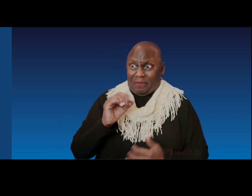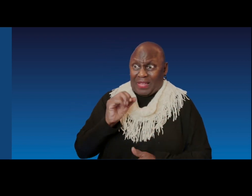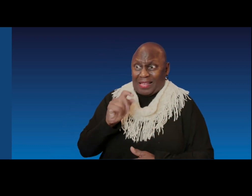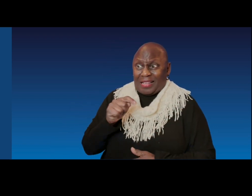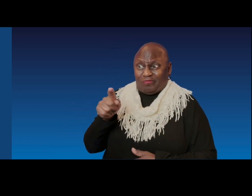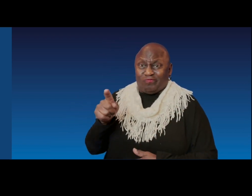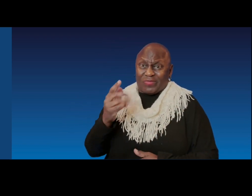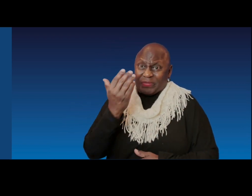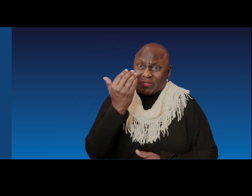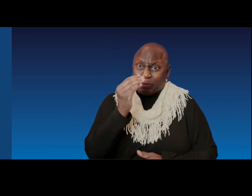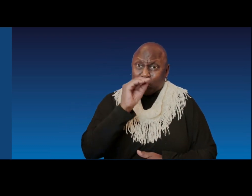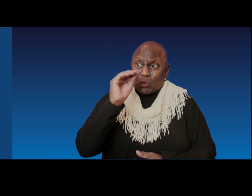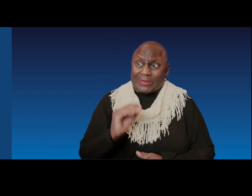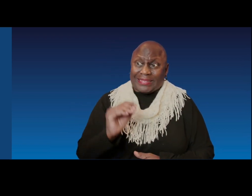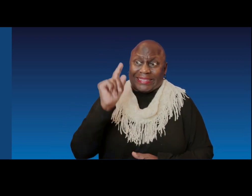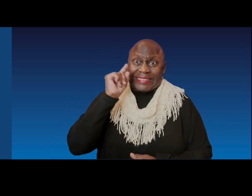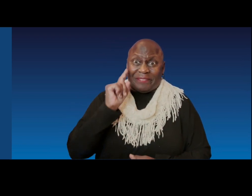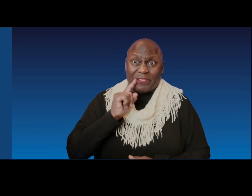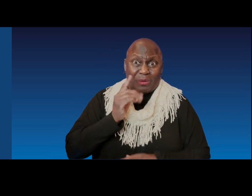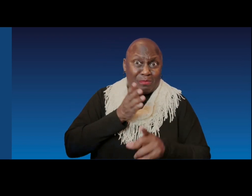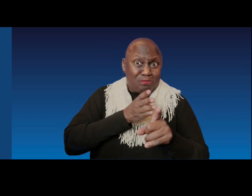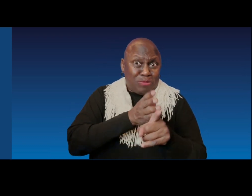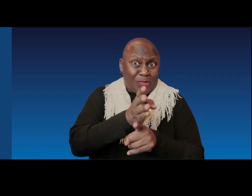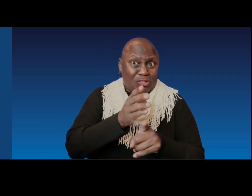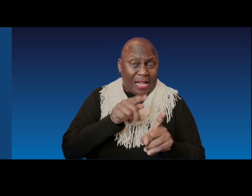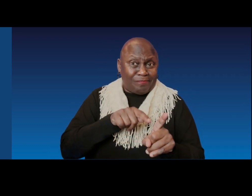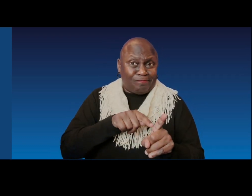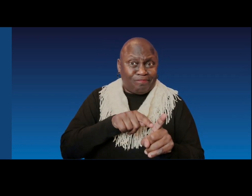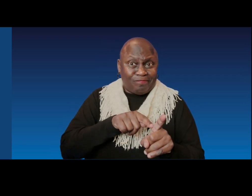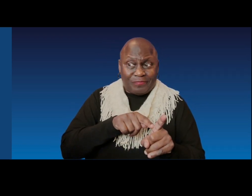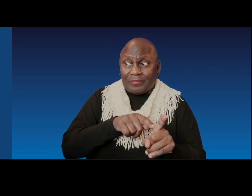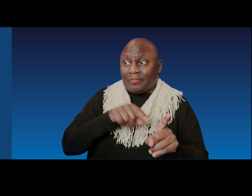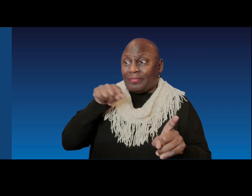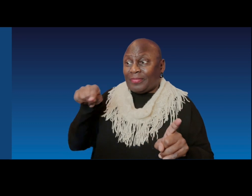deaf professionals comprise only 15% of the workforce,